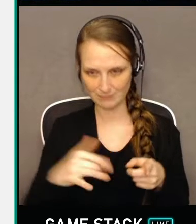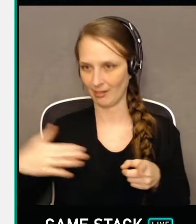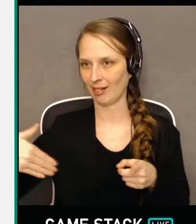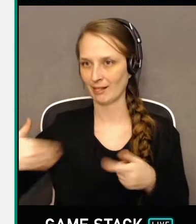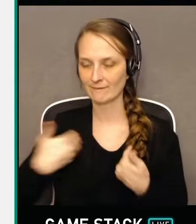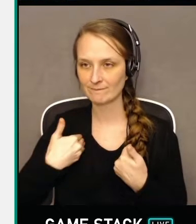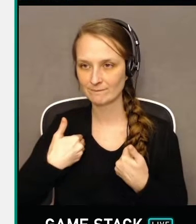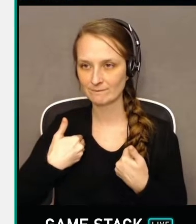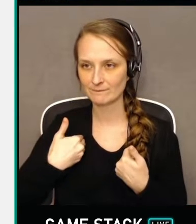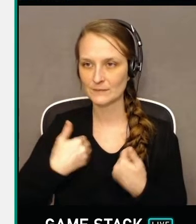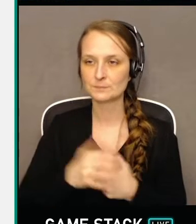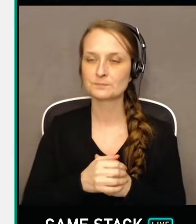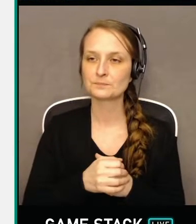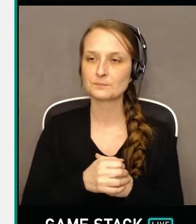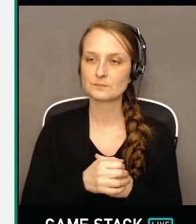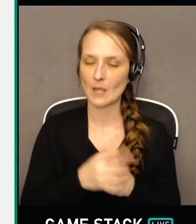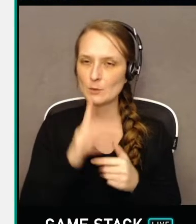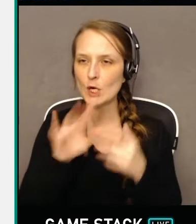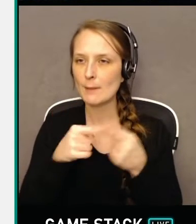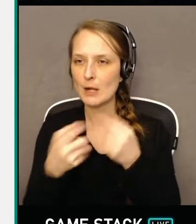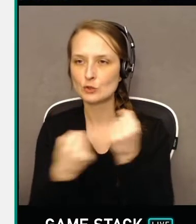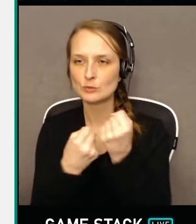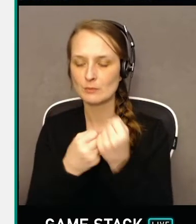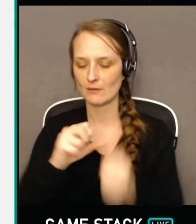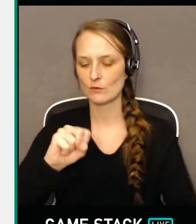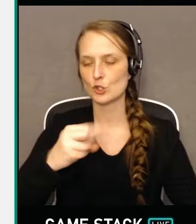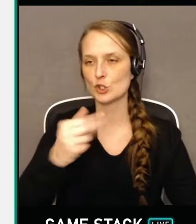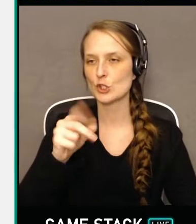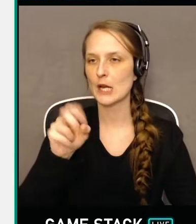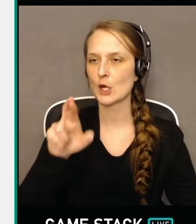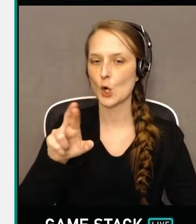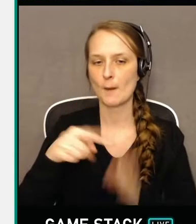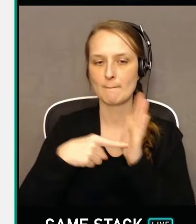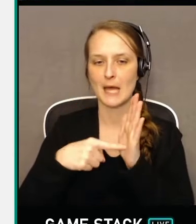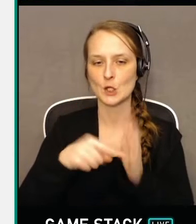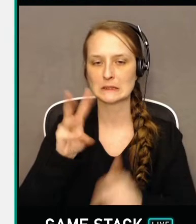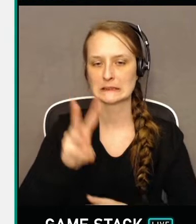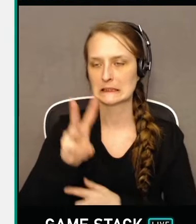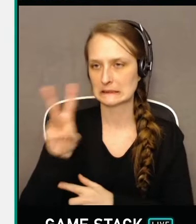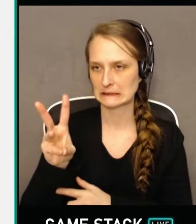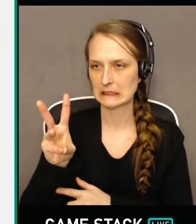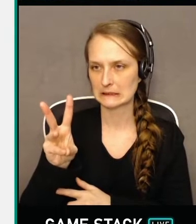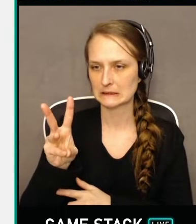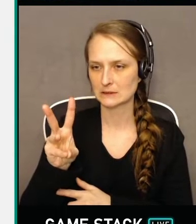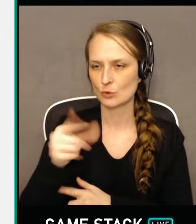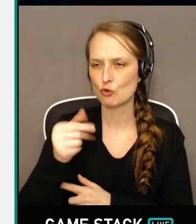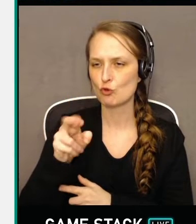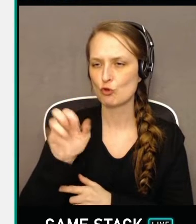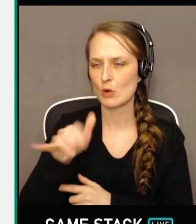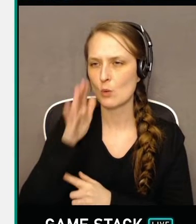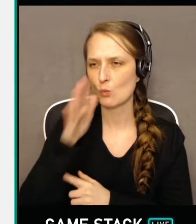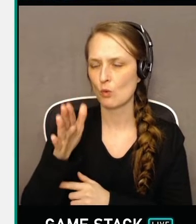the OS, I'm talking about support for shader Model 66, which Greg Roth is going to cover in his talk.